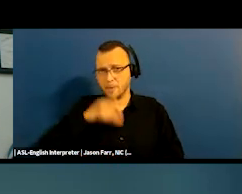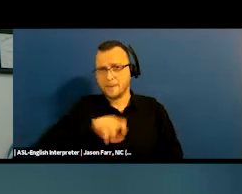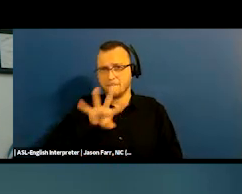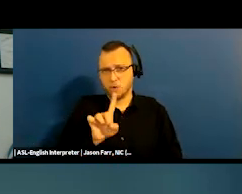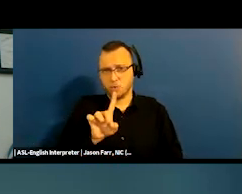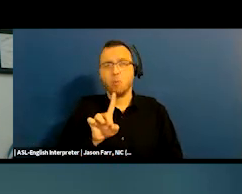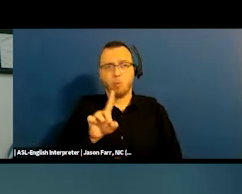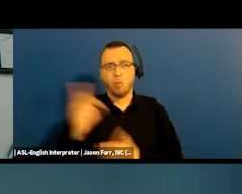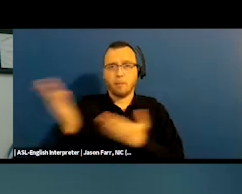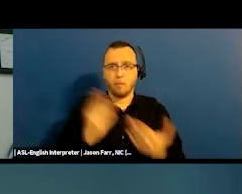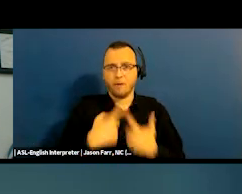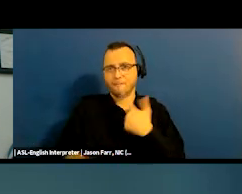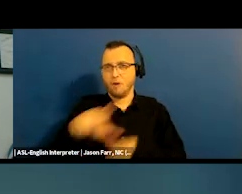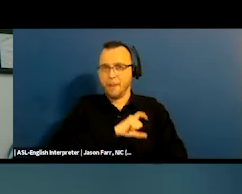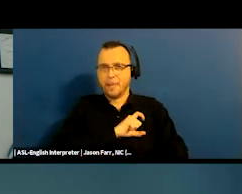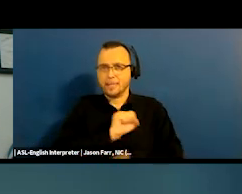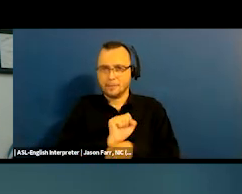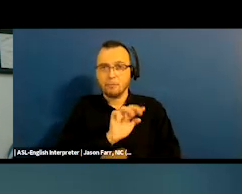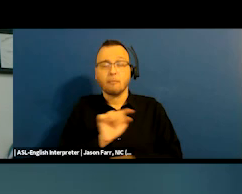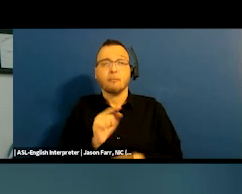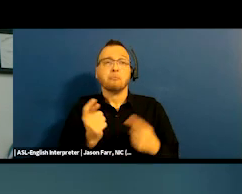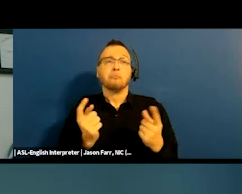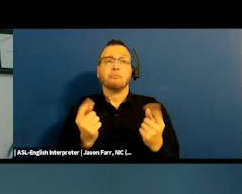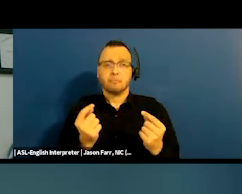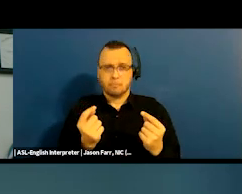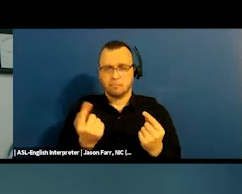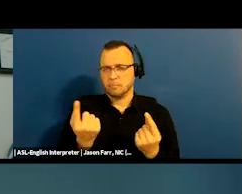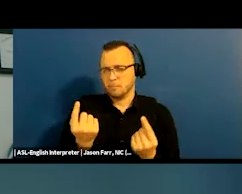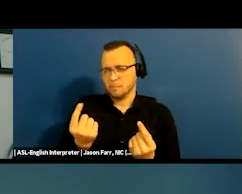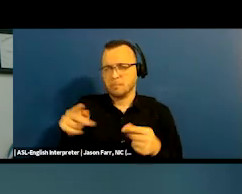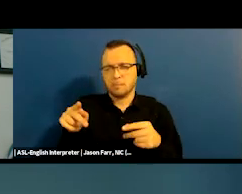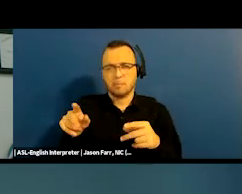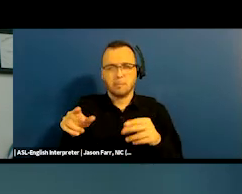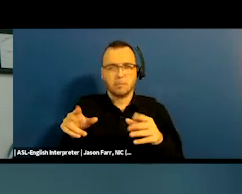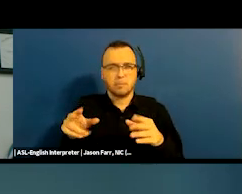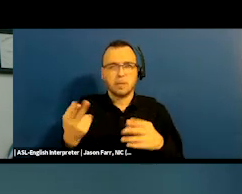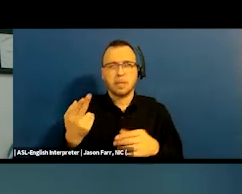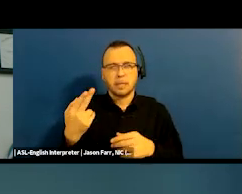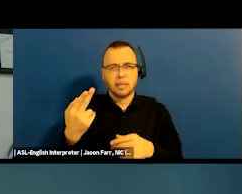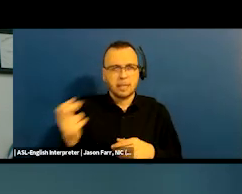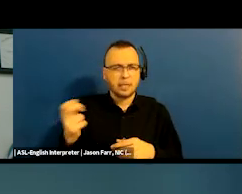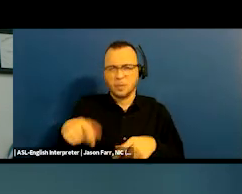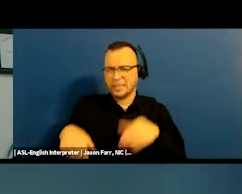and the Mollies, which is MBMA or ectasy, is a very, very popular one among the youth. Next slide, please.